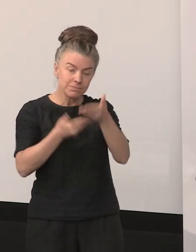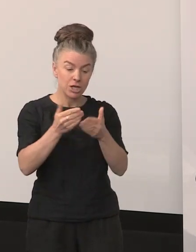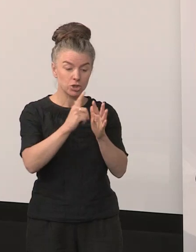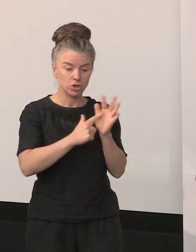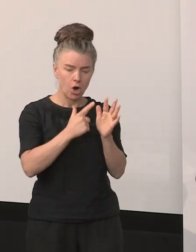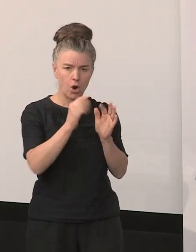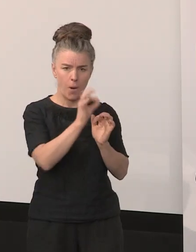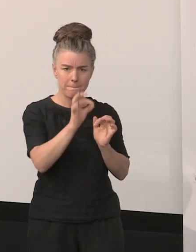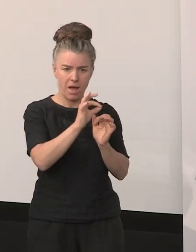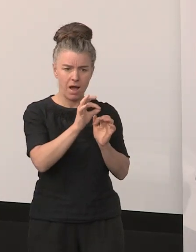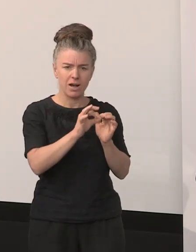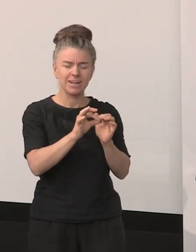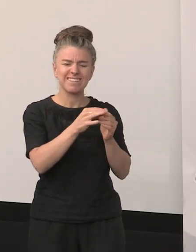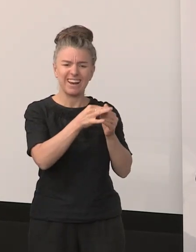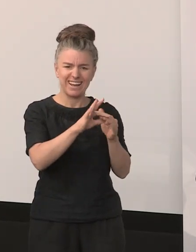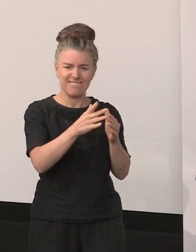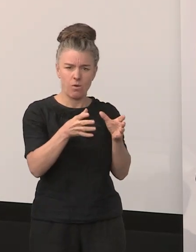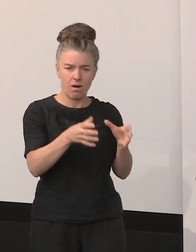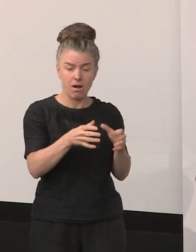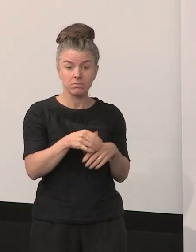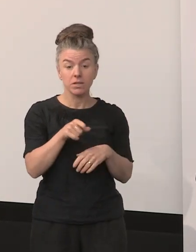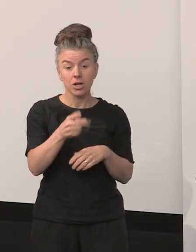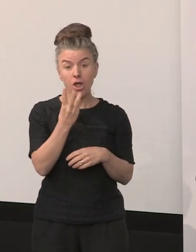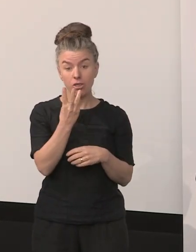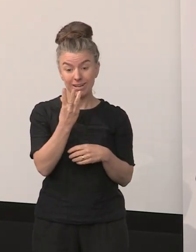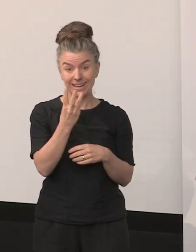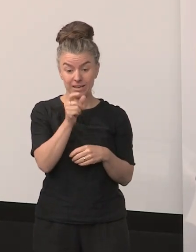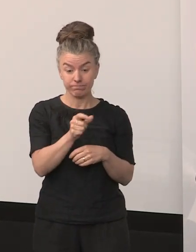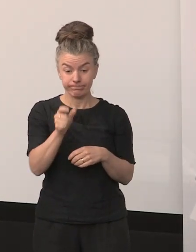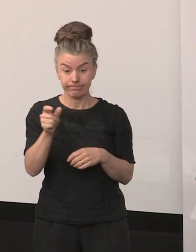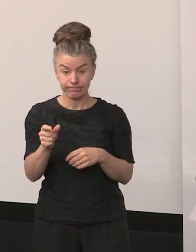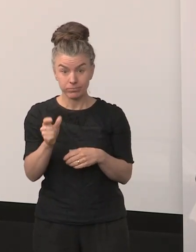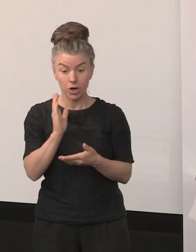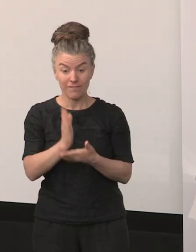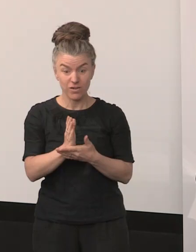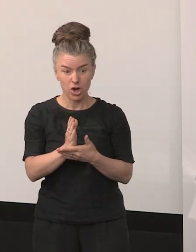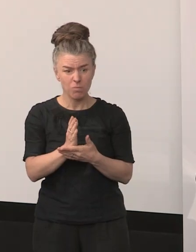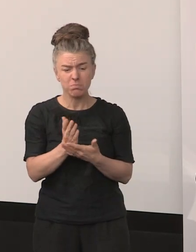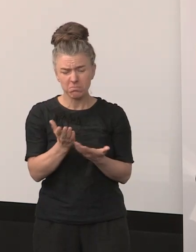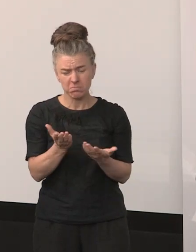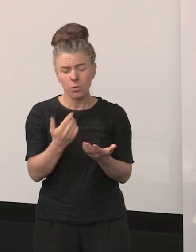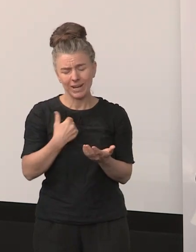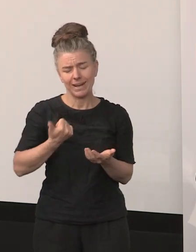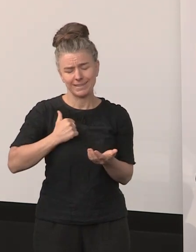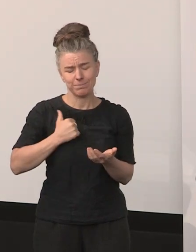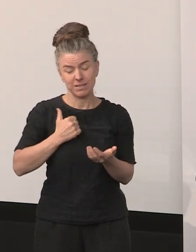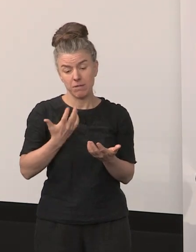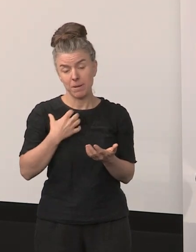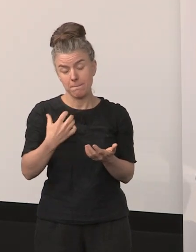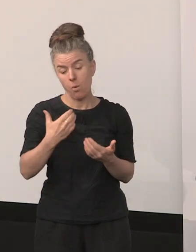move back a level? Mike